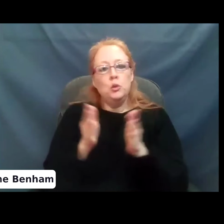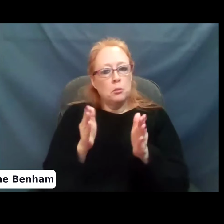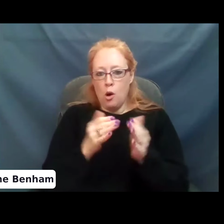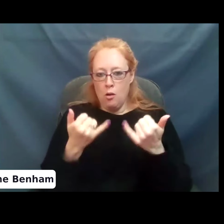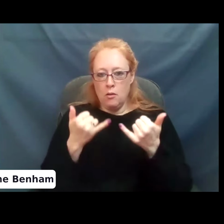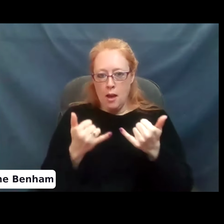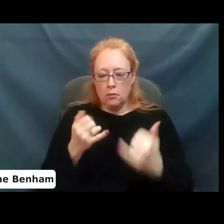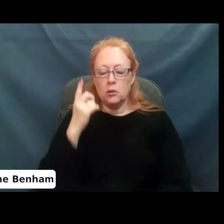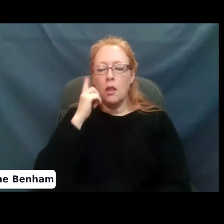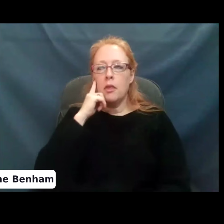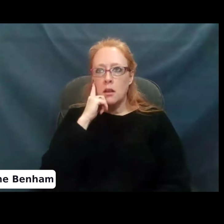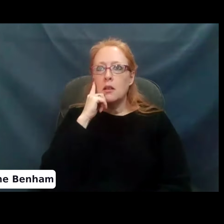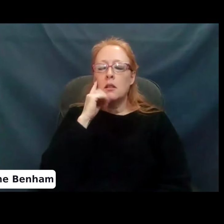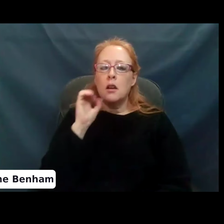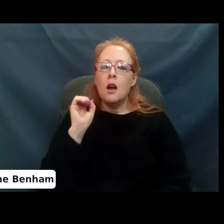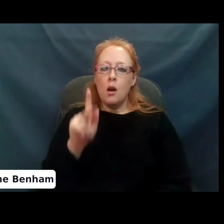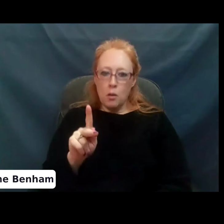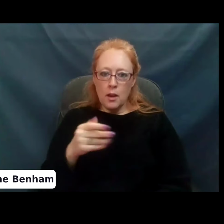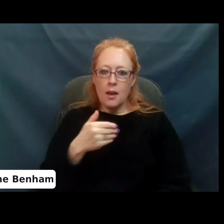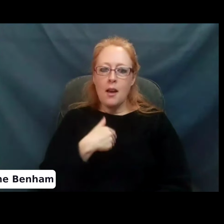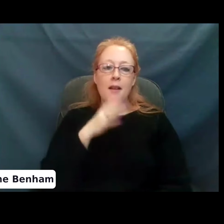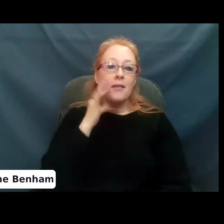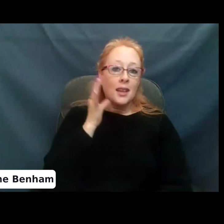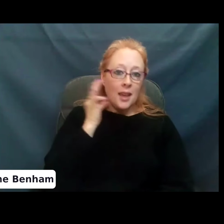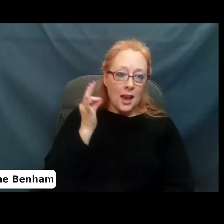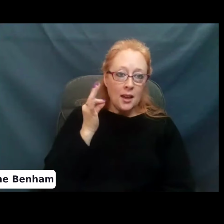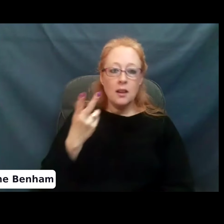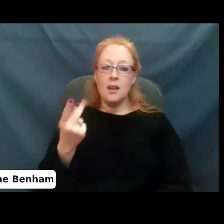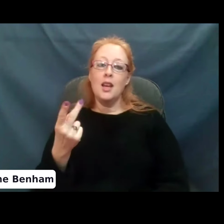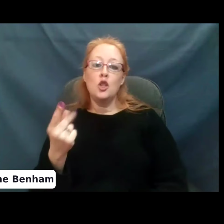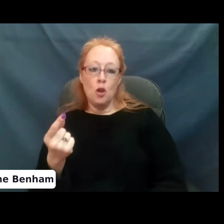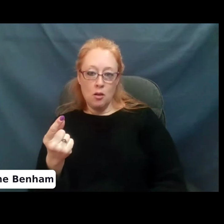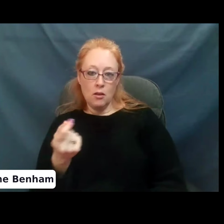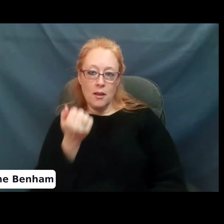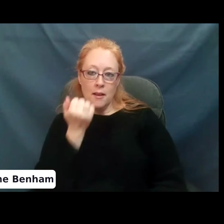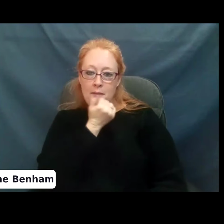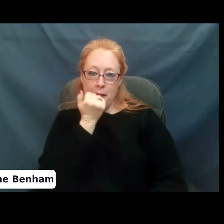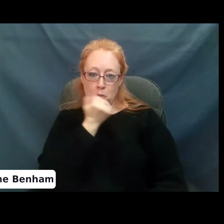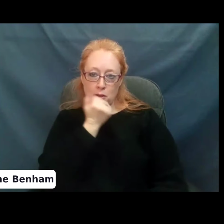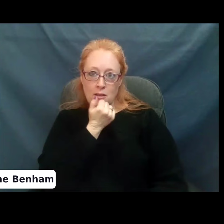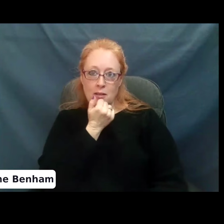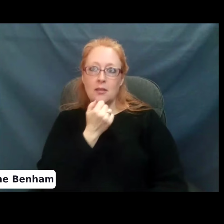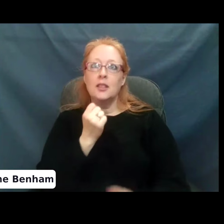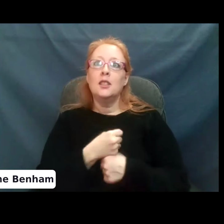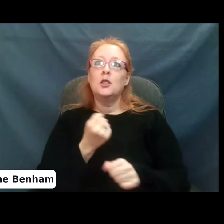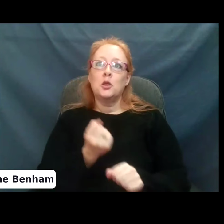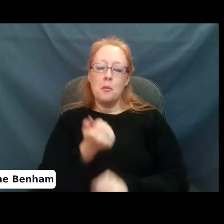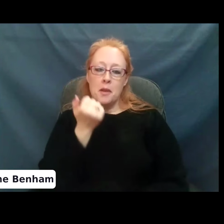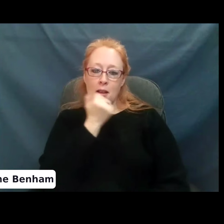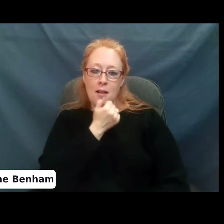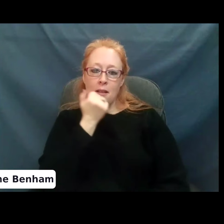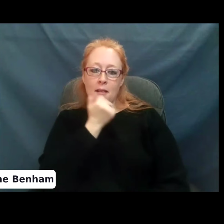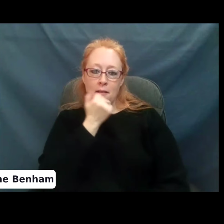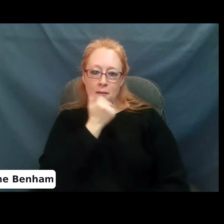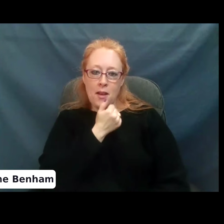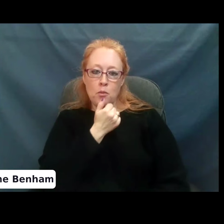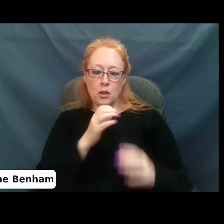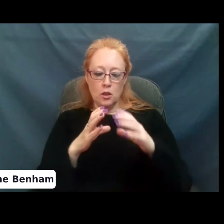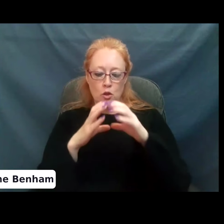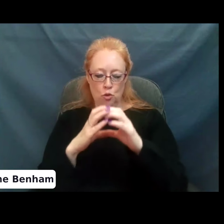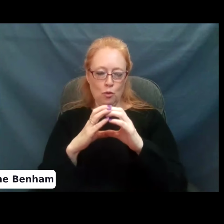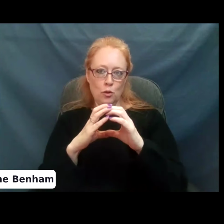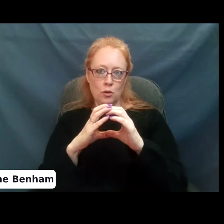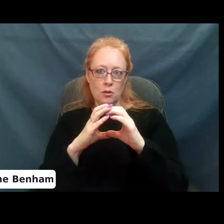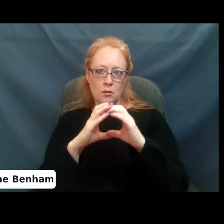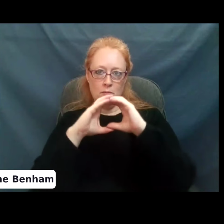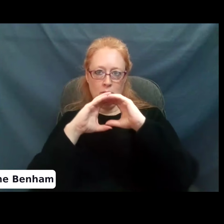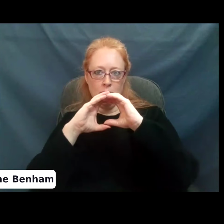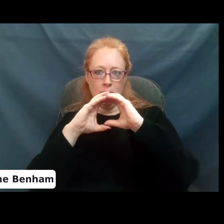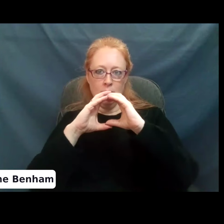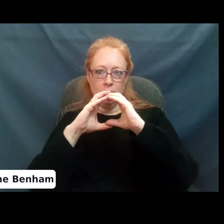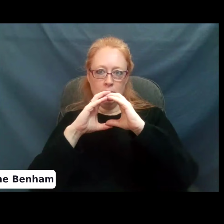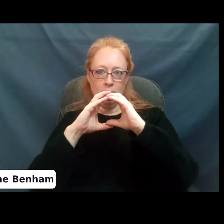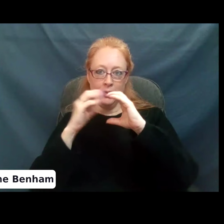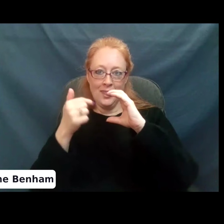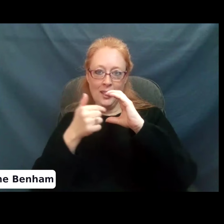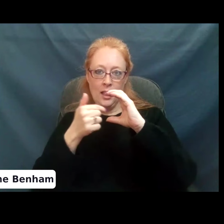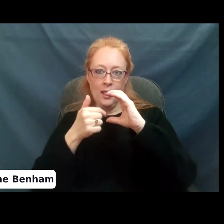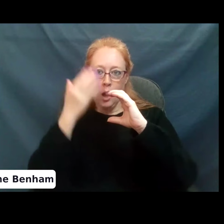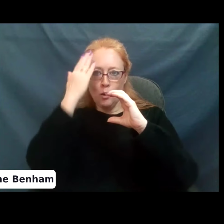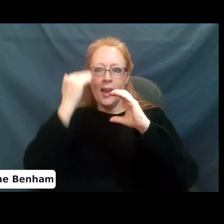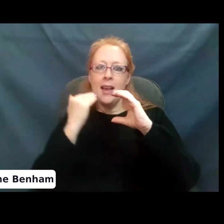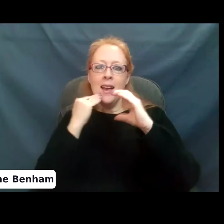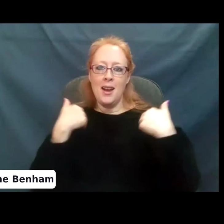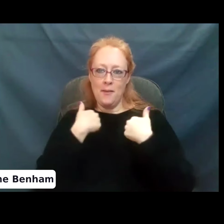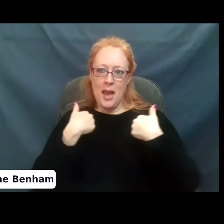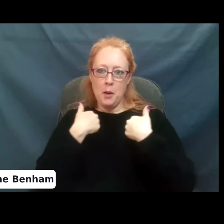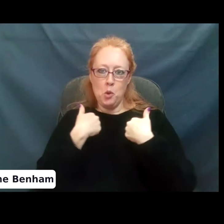And then, the little pieces to put checkers on were too small now.